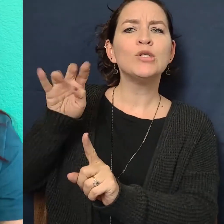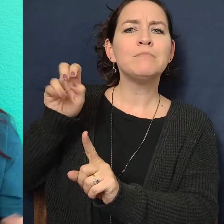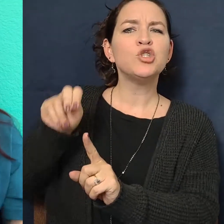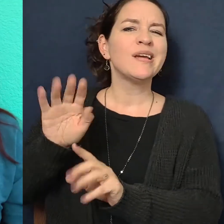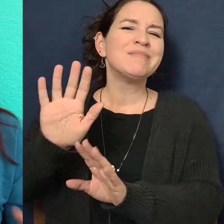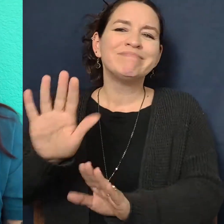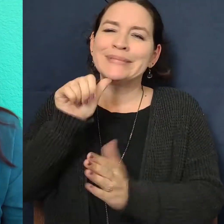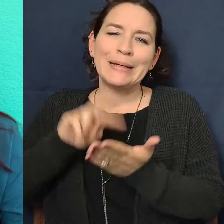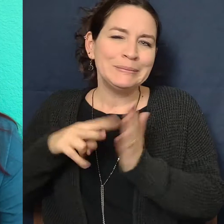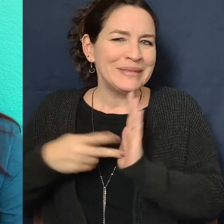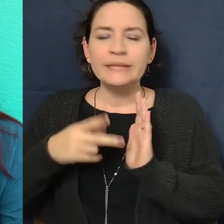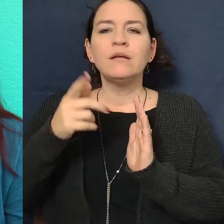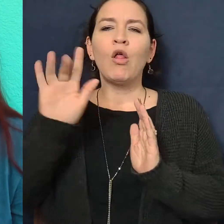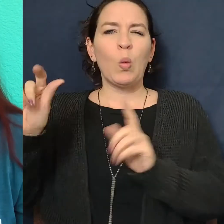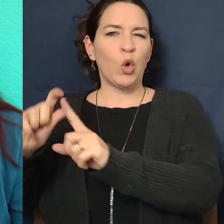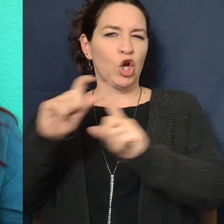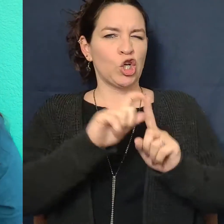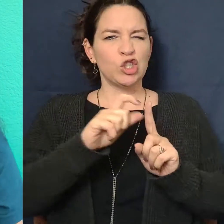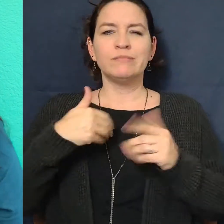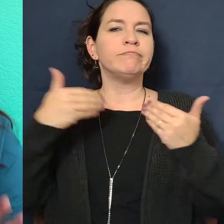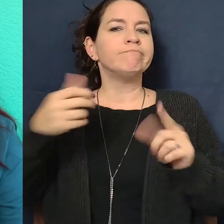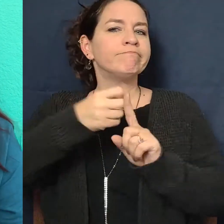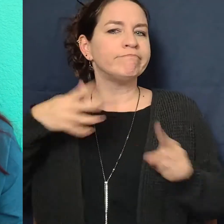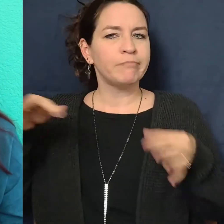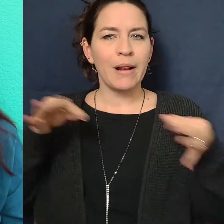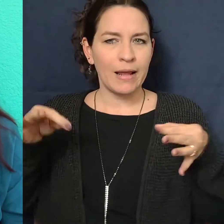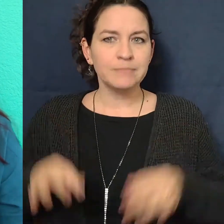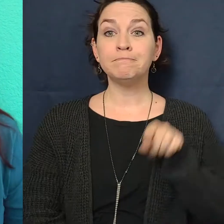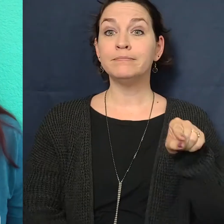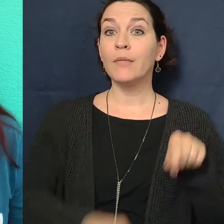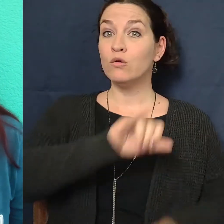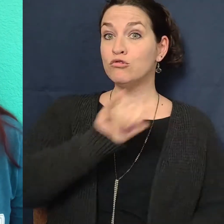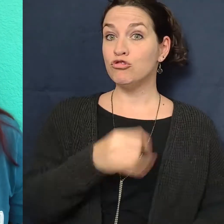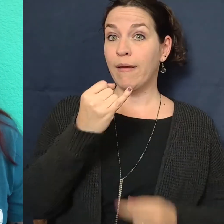It's just the words that we use in the Myers-Briggs, So I'm going to explain to you what those mean. On the J side, Judgers